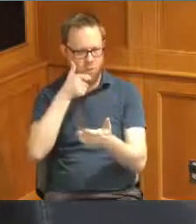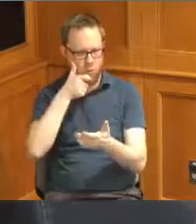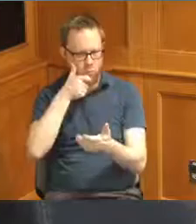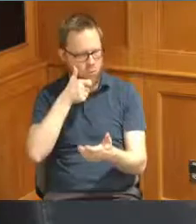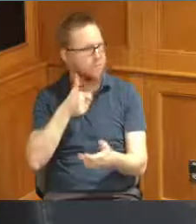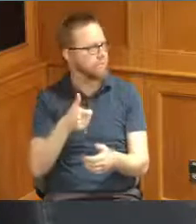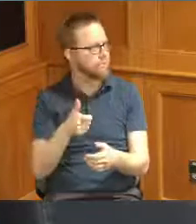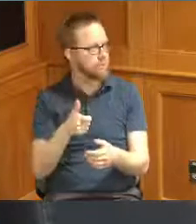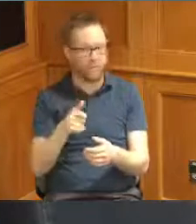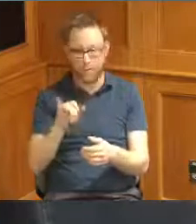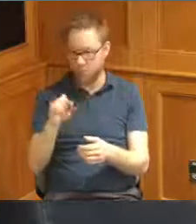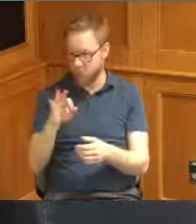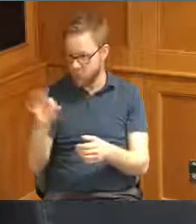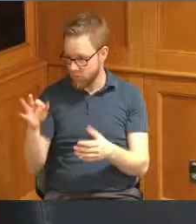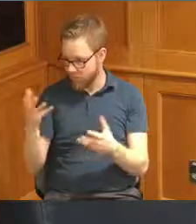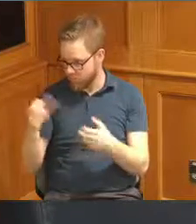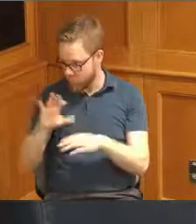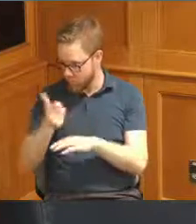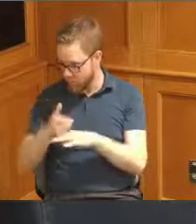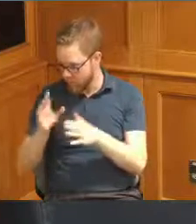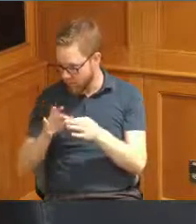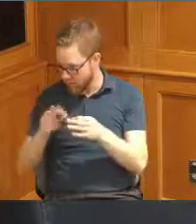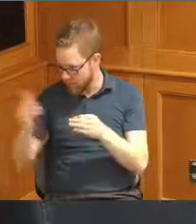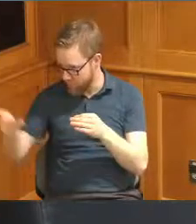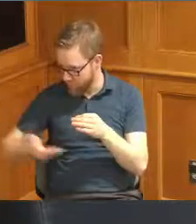I don't know if Jeff wants to set it up I we did get some information